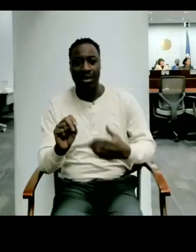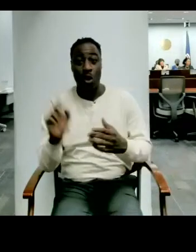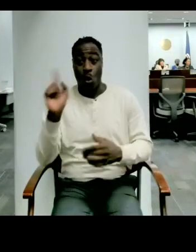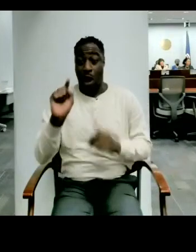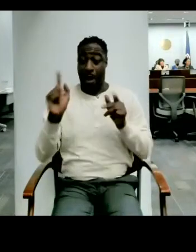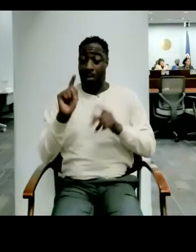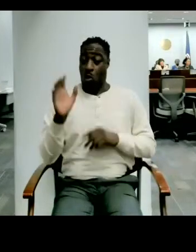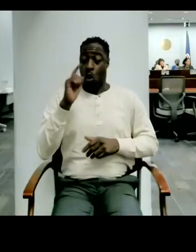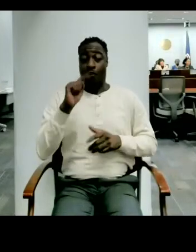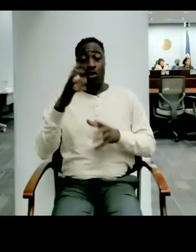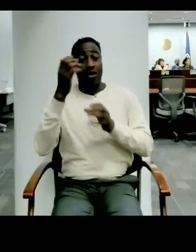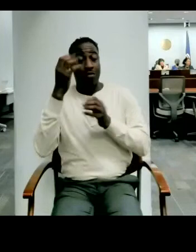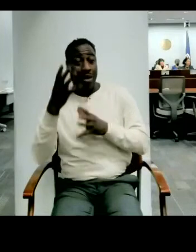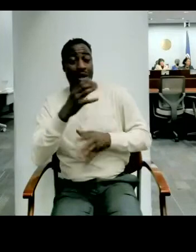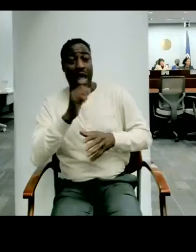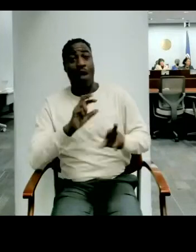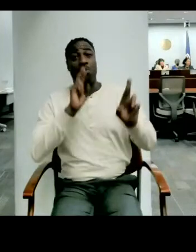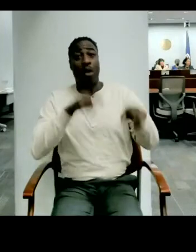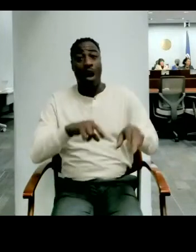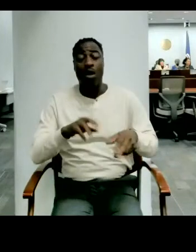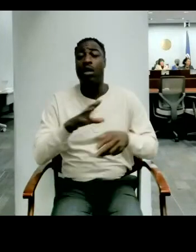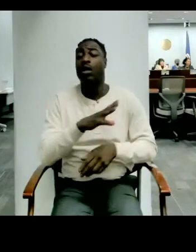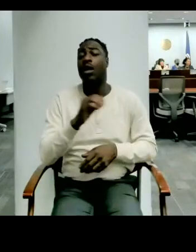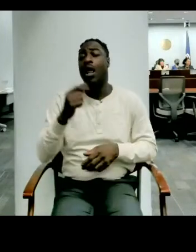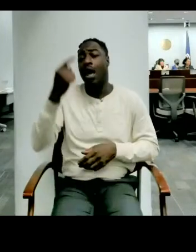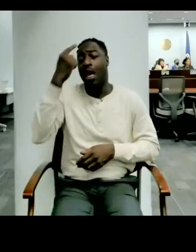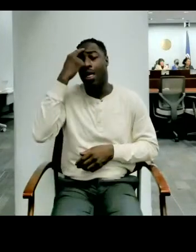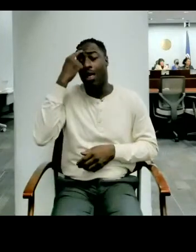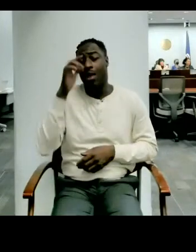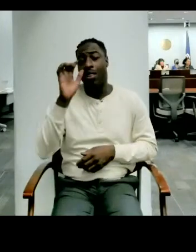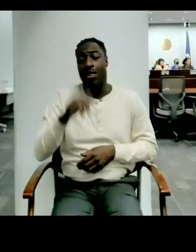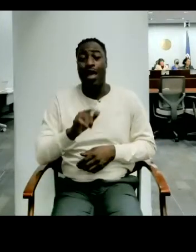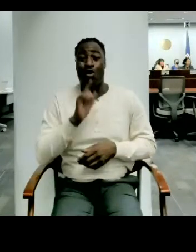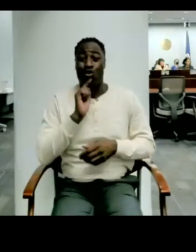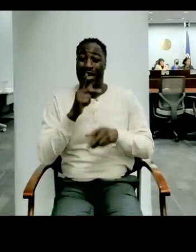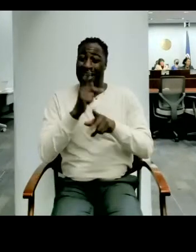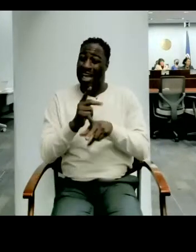and you are getting that to them. And I think getting in front of them even more and finding